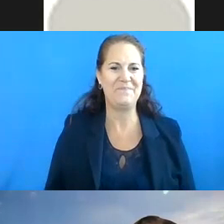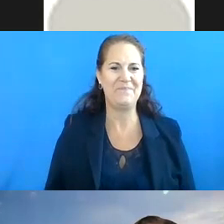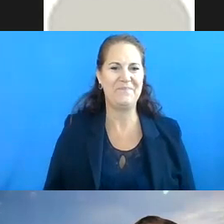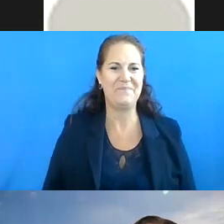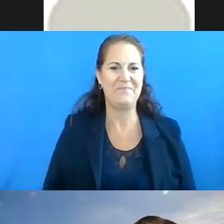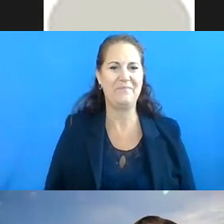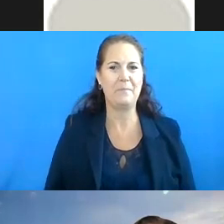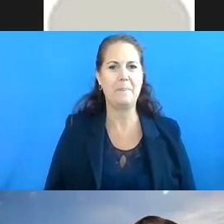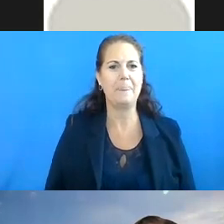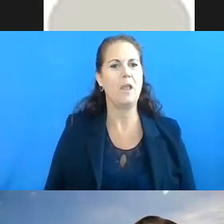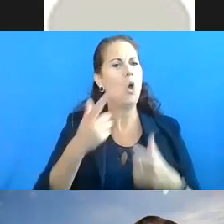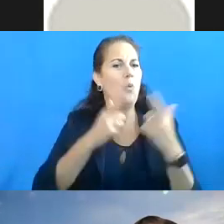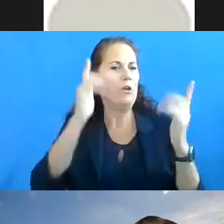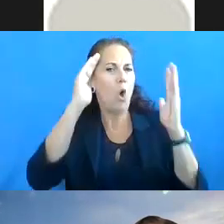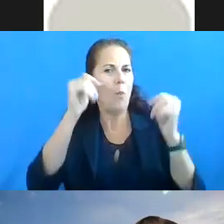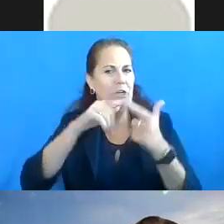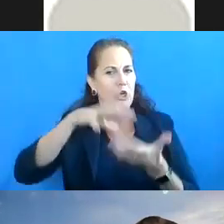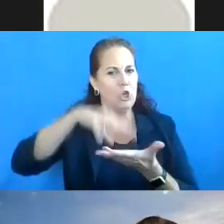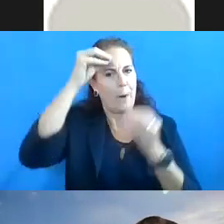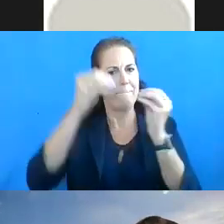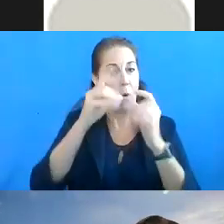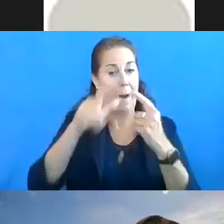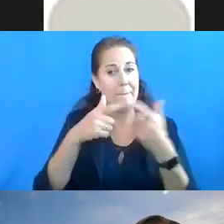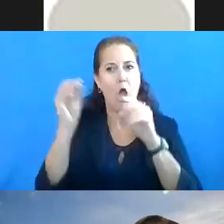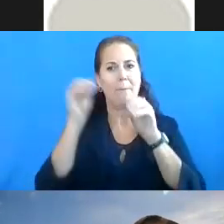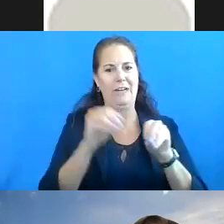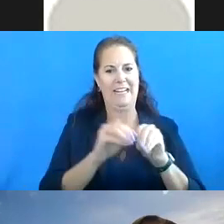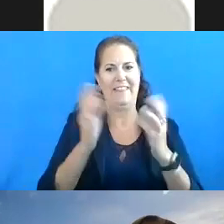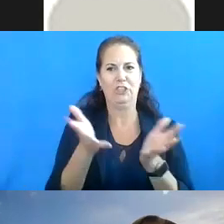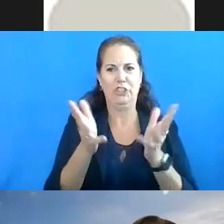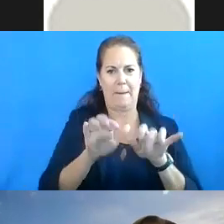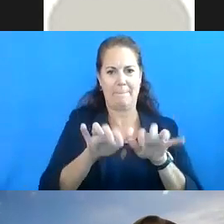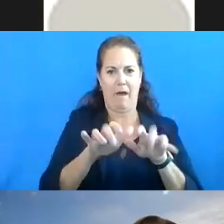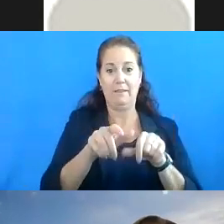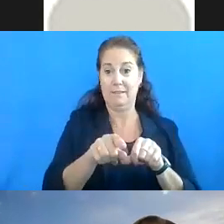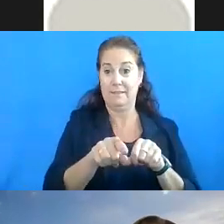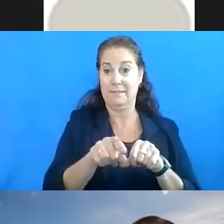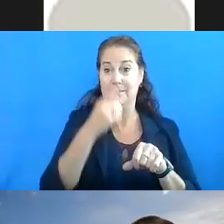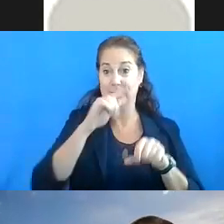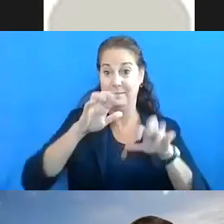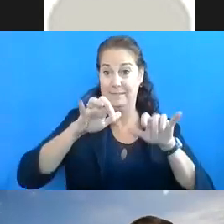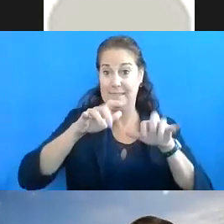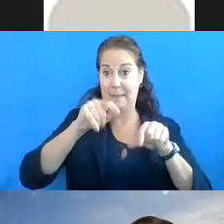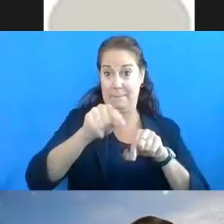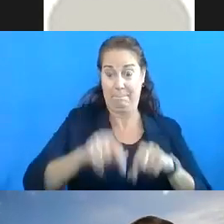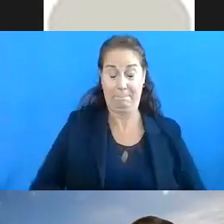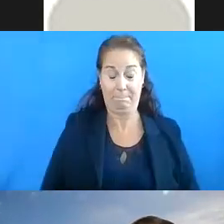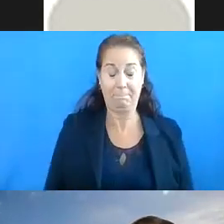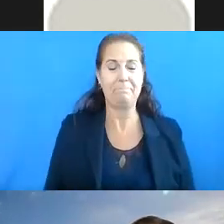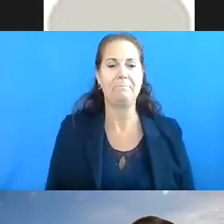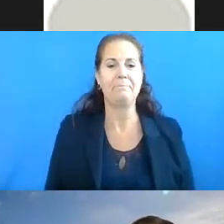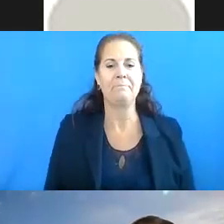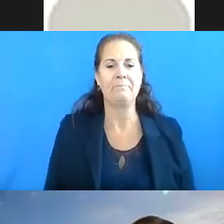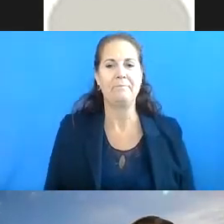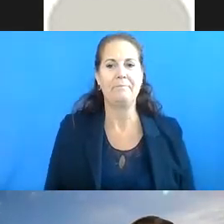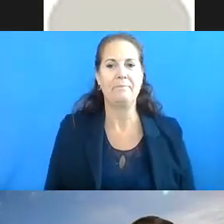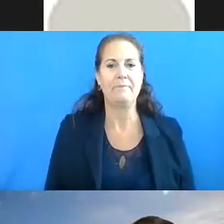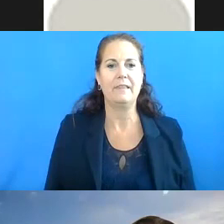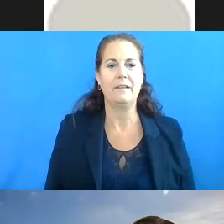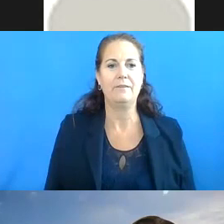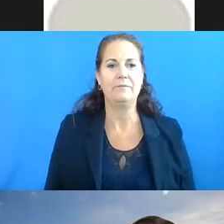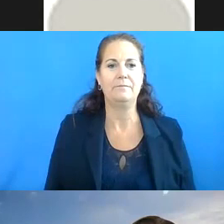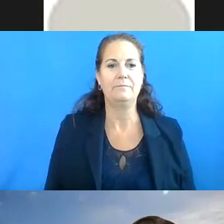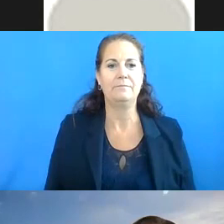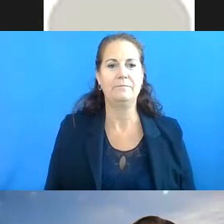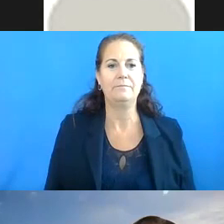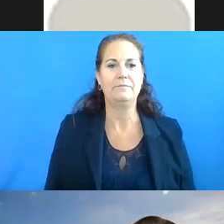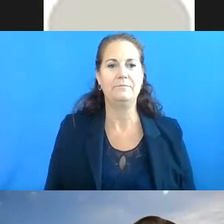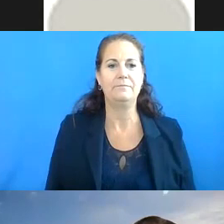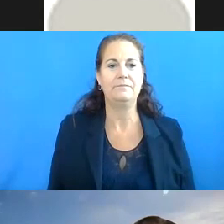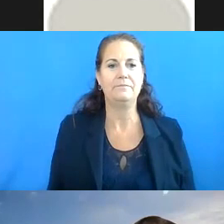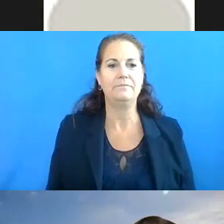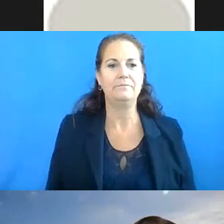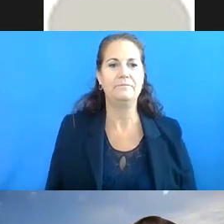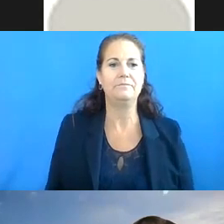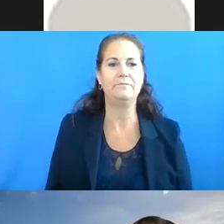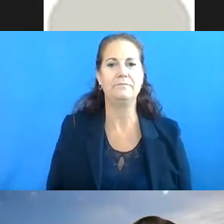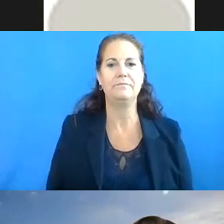So, what are you hoping to learn about more in this session?